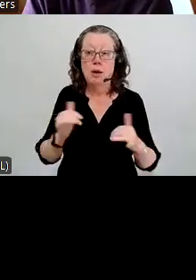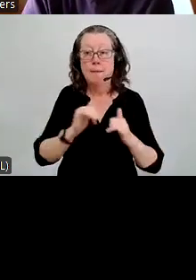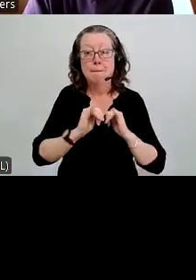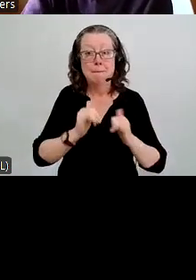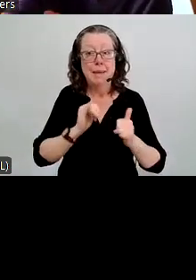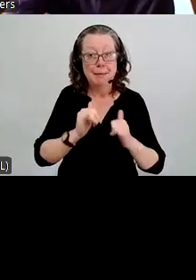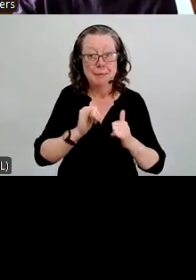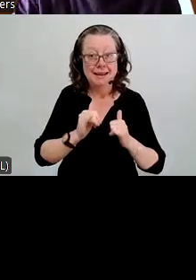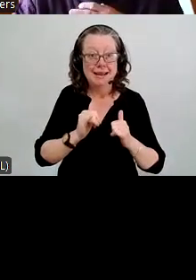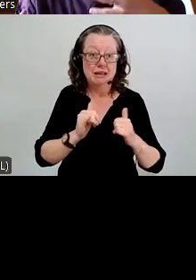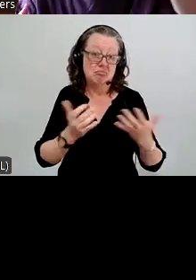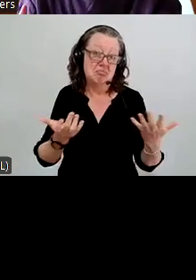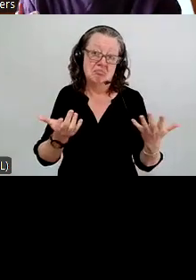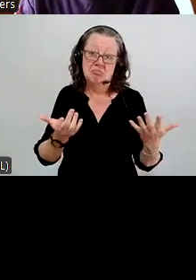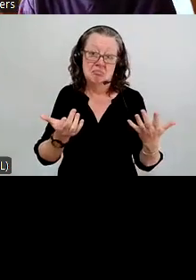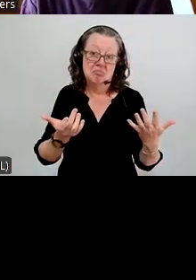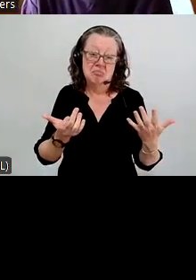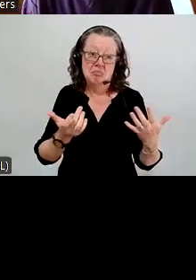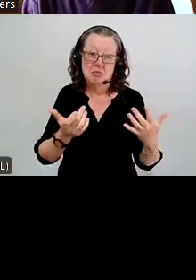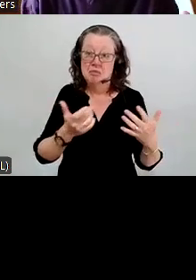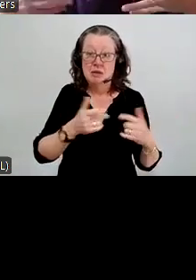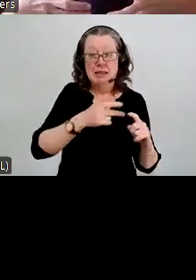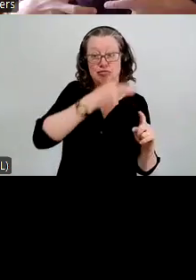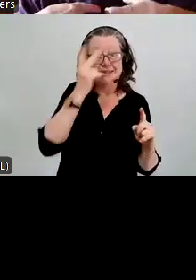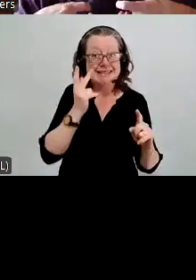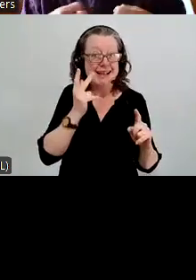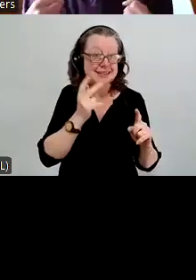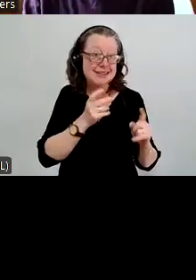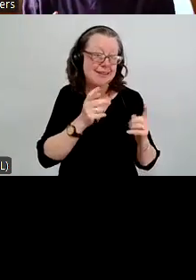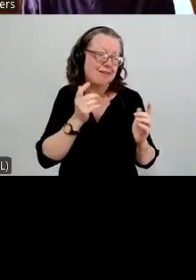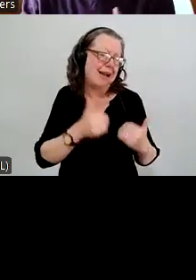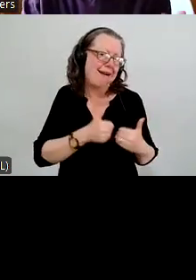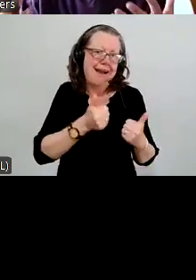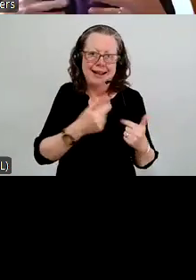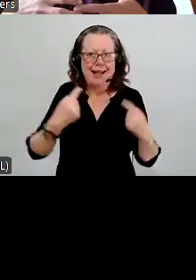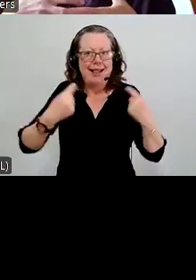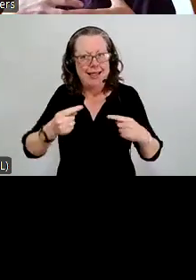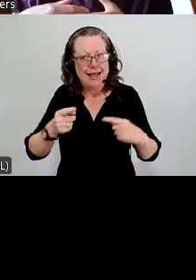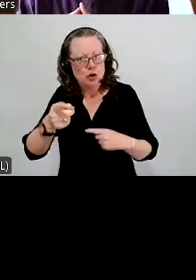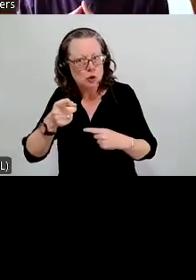for their Disney Plus or Netflix subscription, because you're both logged into the same account,